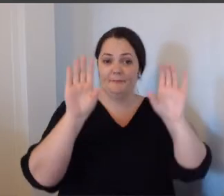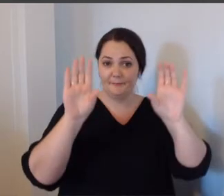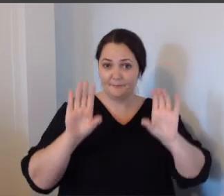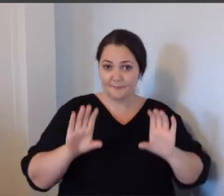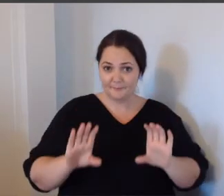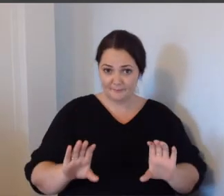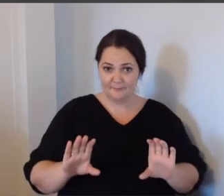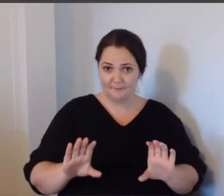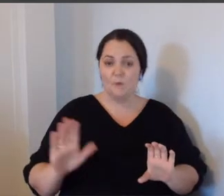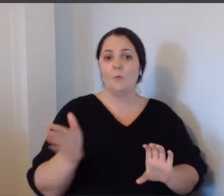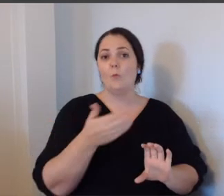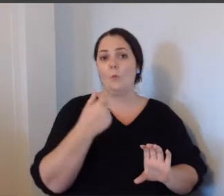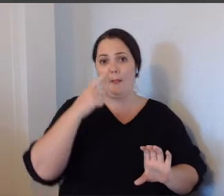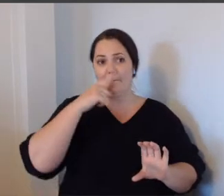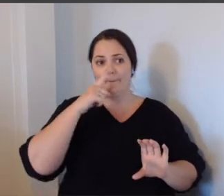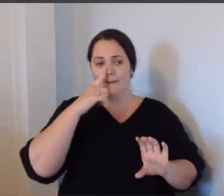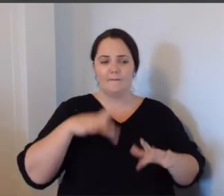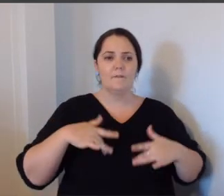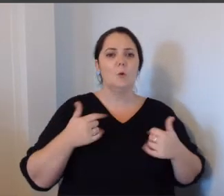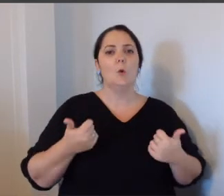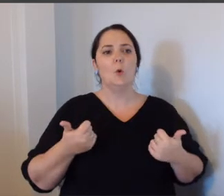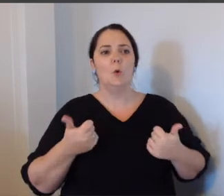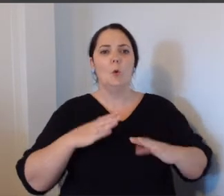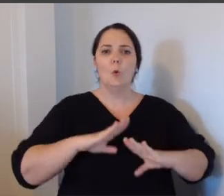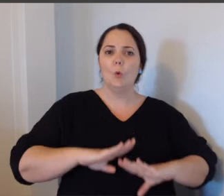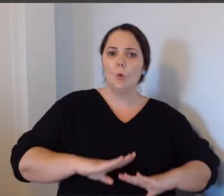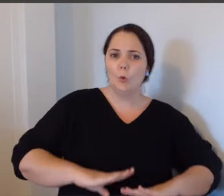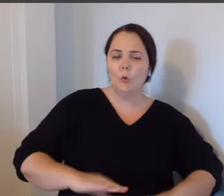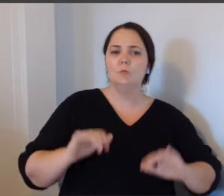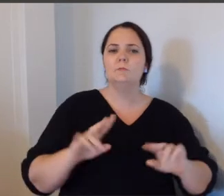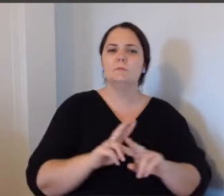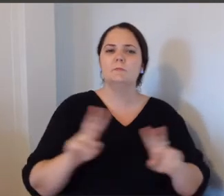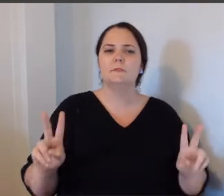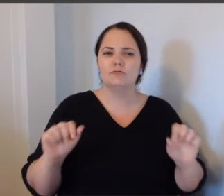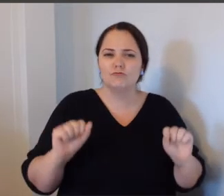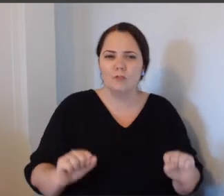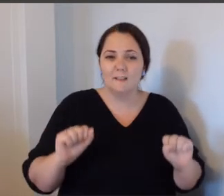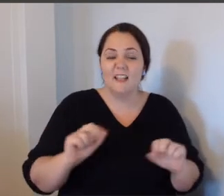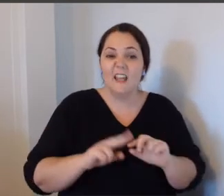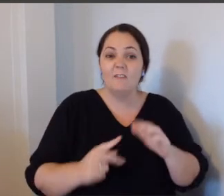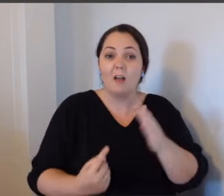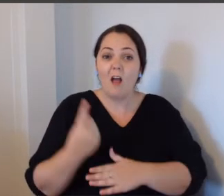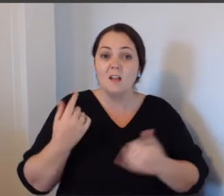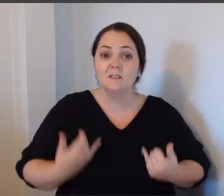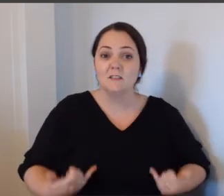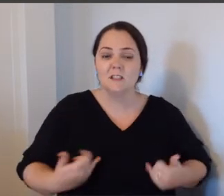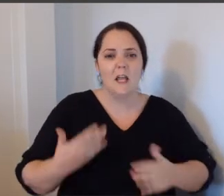were perfectly in harmony and sickness was the result of an imbalance in the humours.